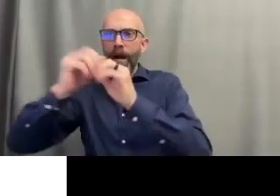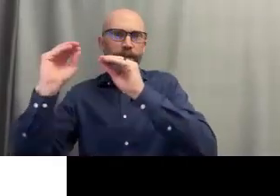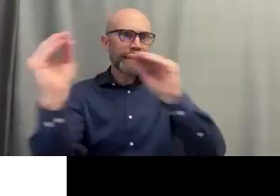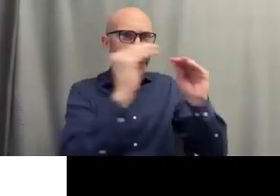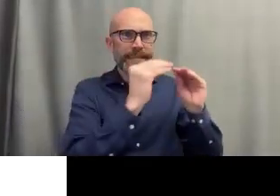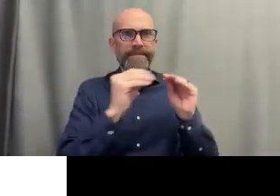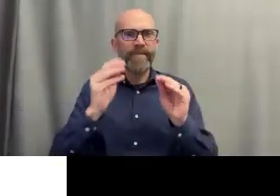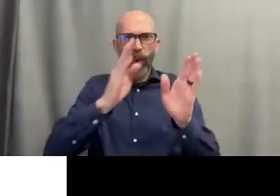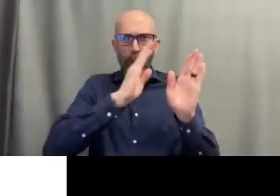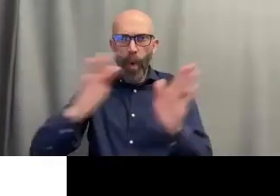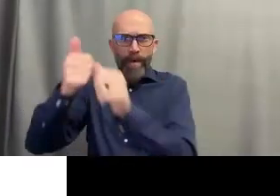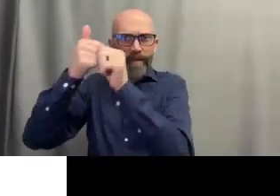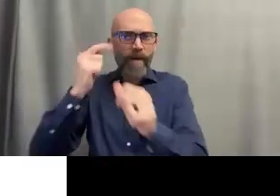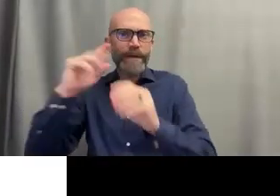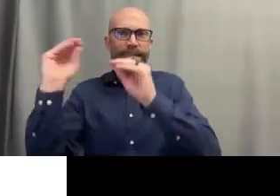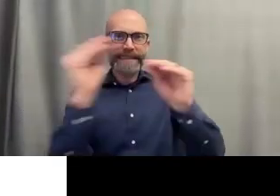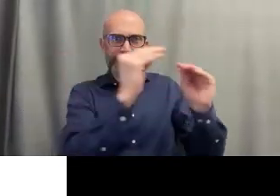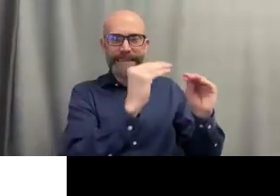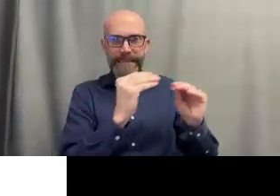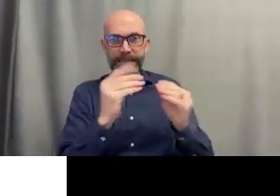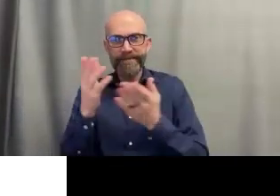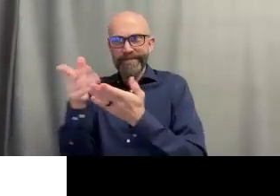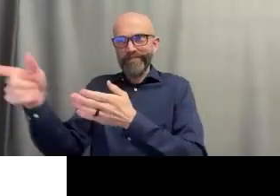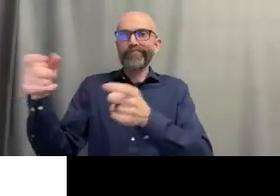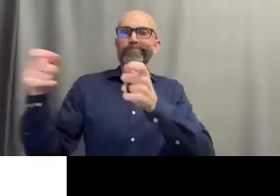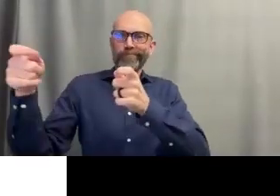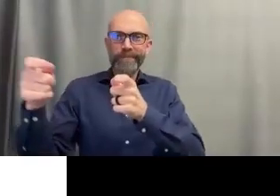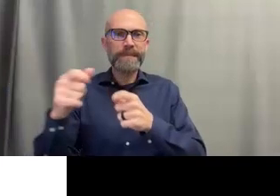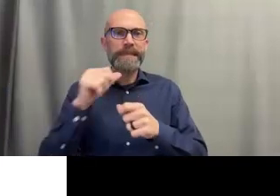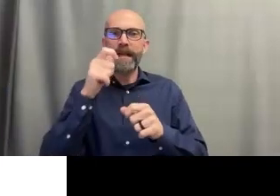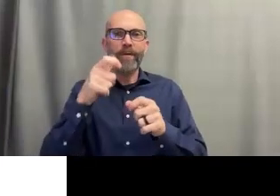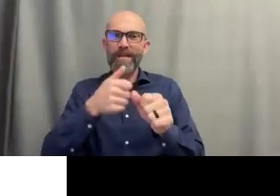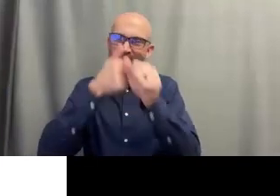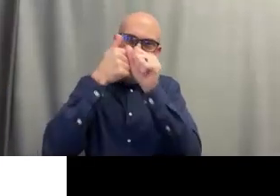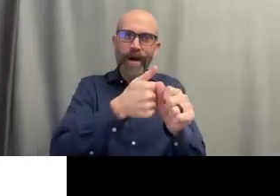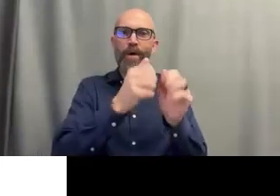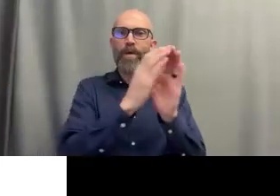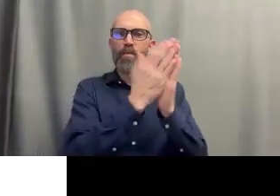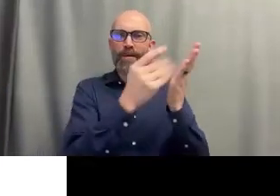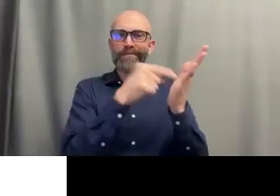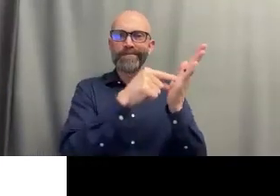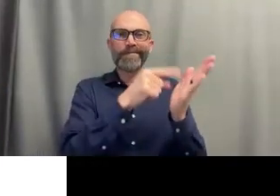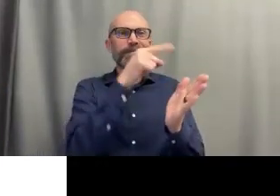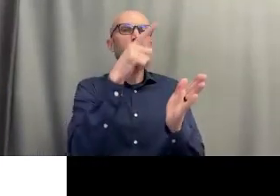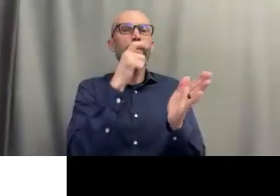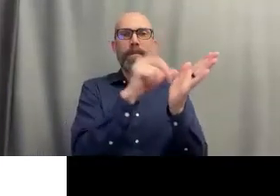And you don't have to be tied to what commercial textbook publisher, dictates.